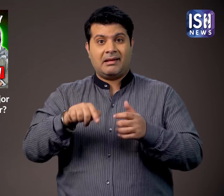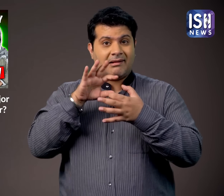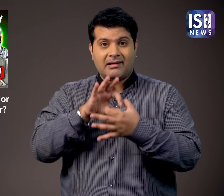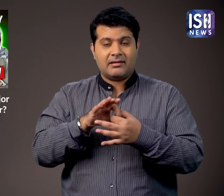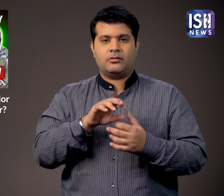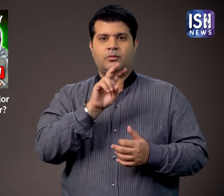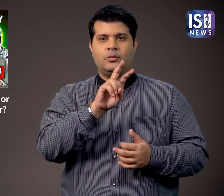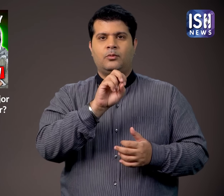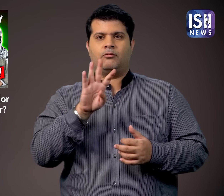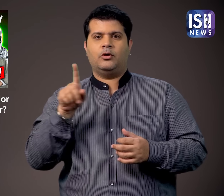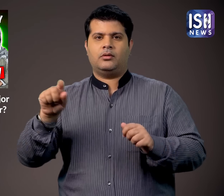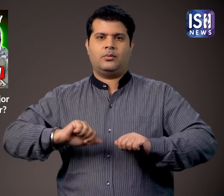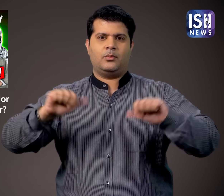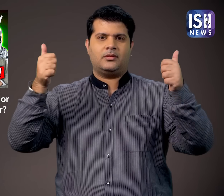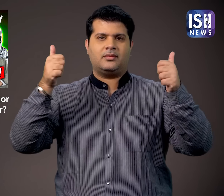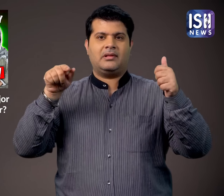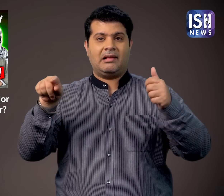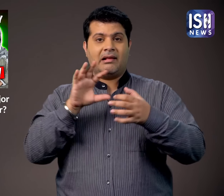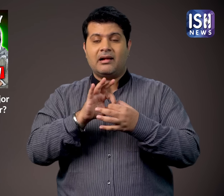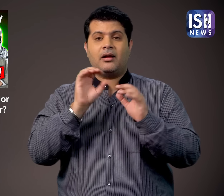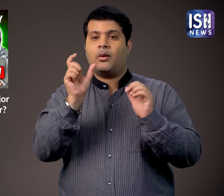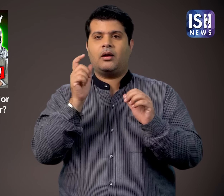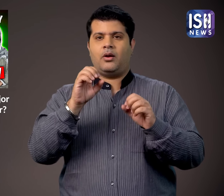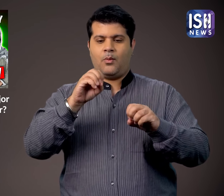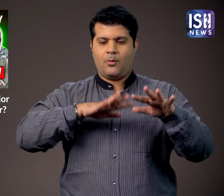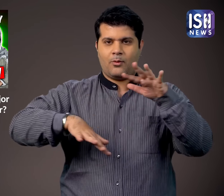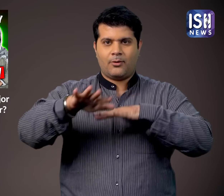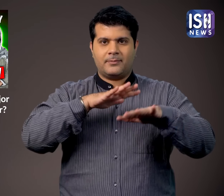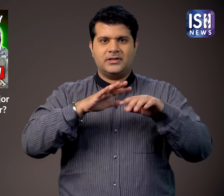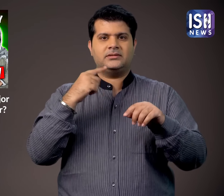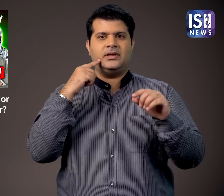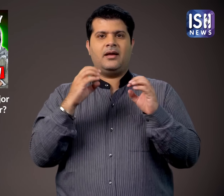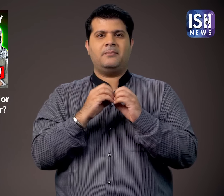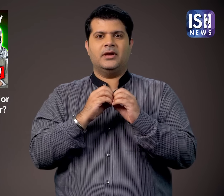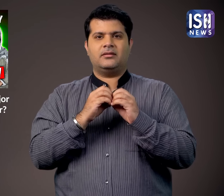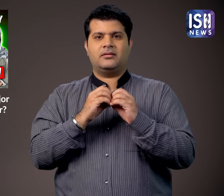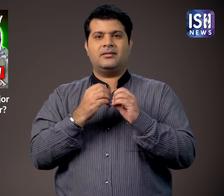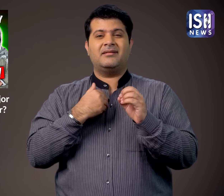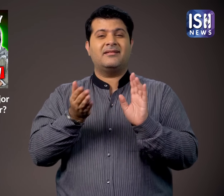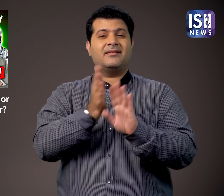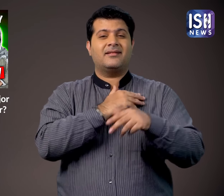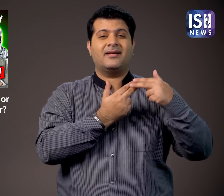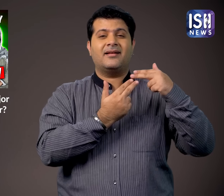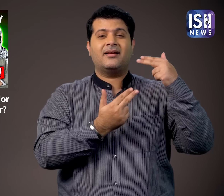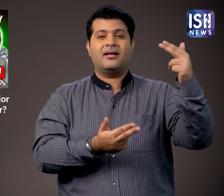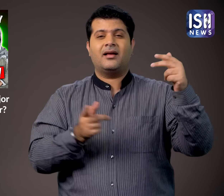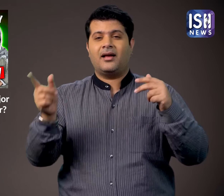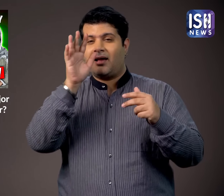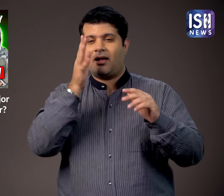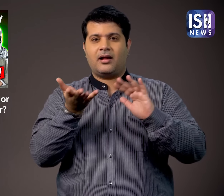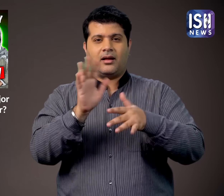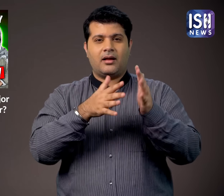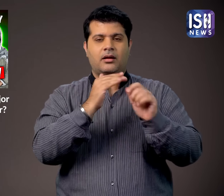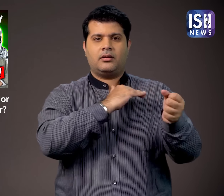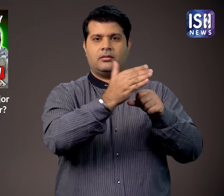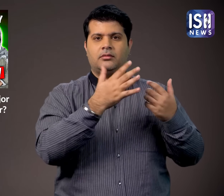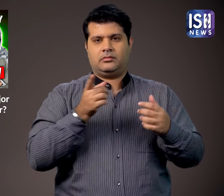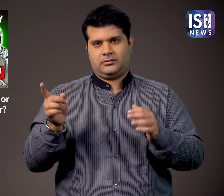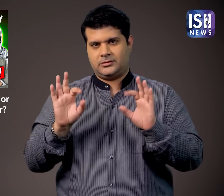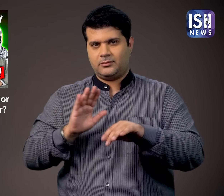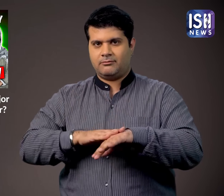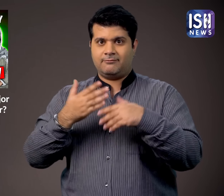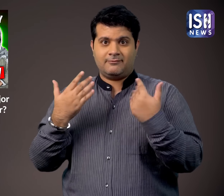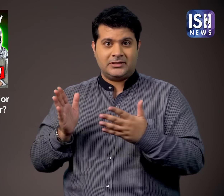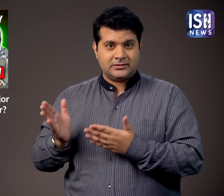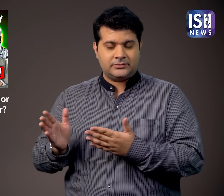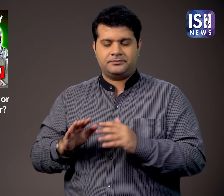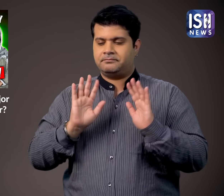In 2004, Major Mohit Sharma successfully carried out Operation Iftikhar Bhatt, which we told you earlier.